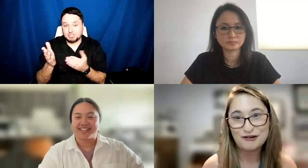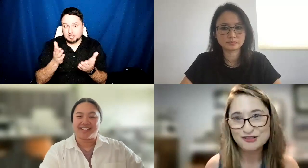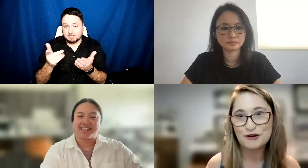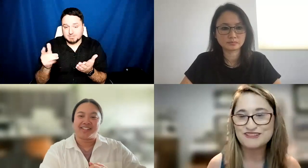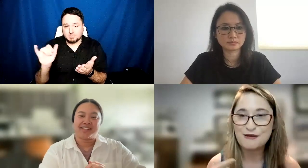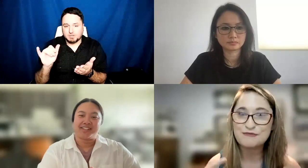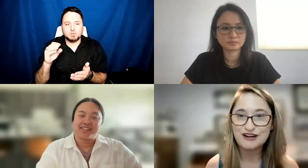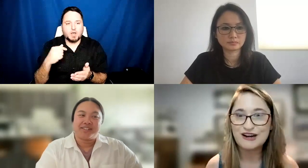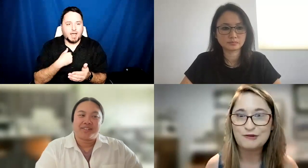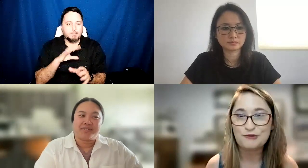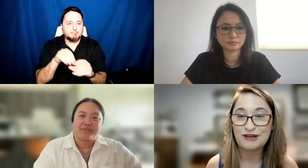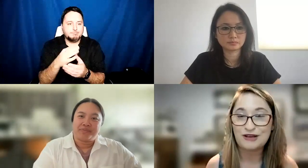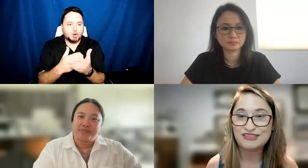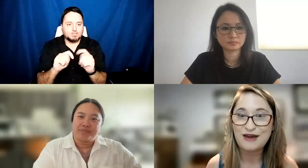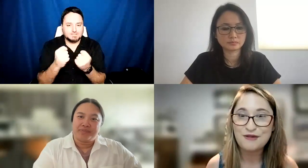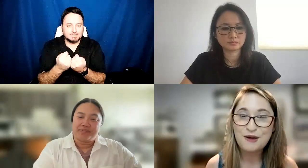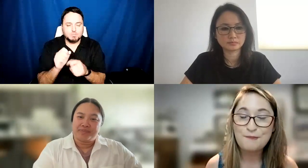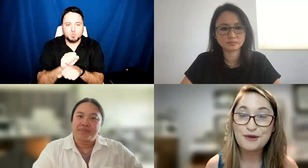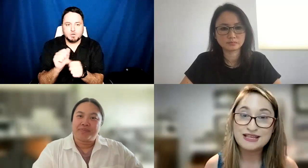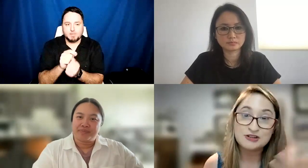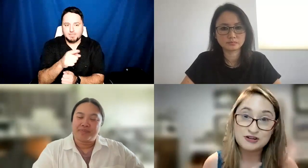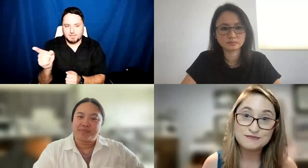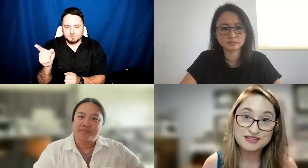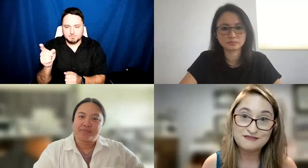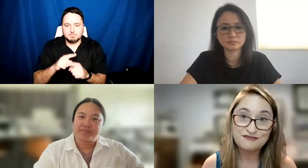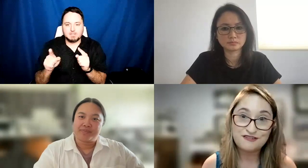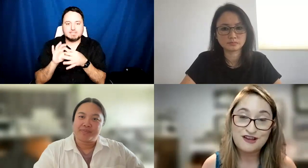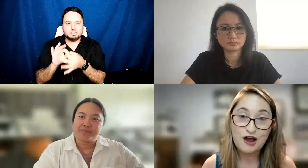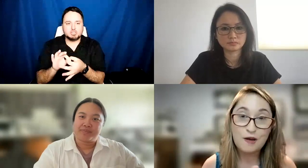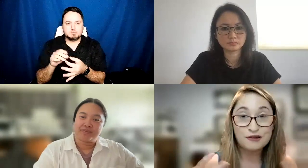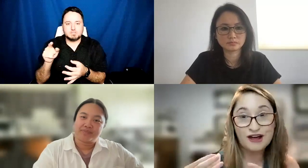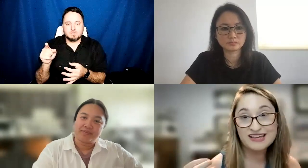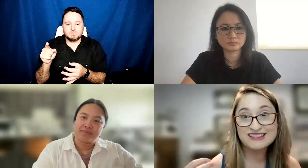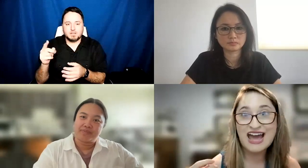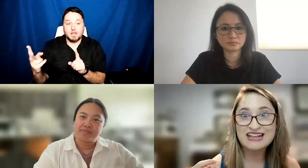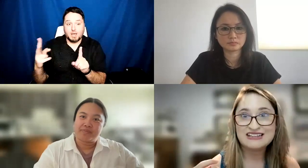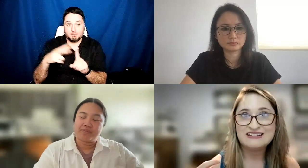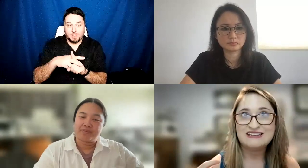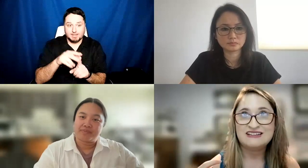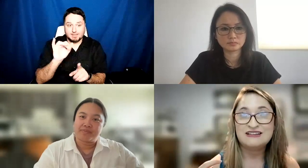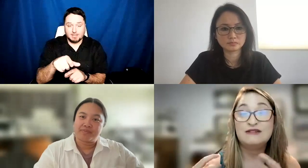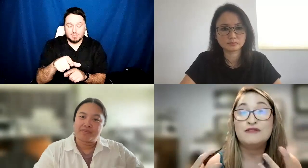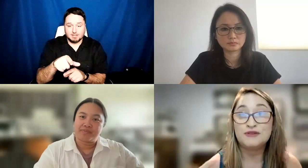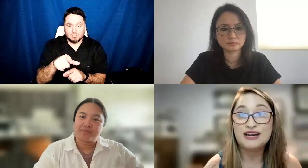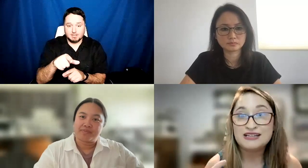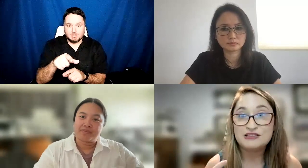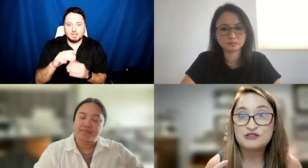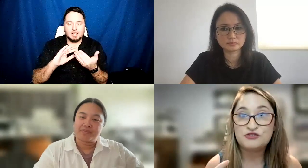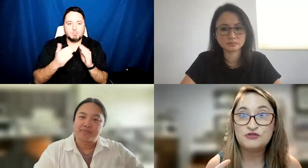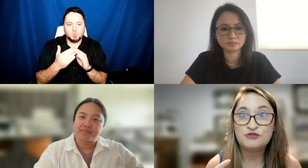so I'm also part of the team member and working with them. But in terms of applying that community to Pixels